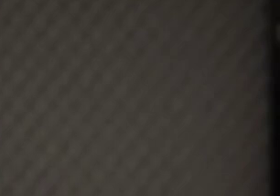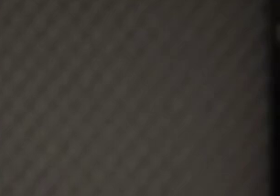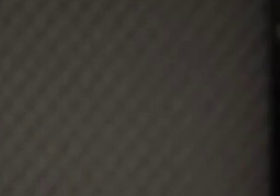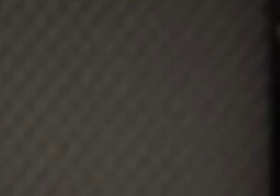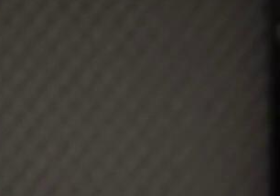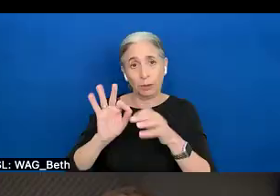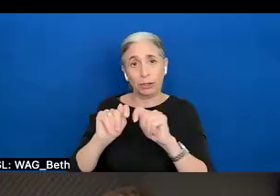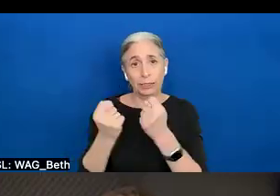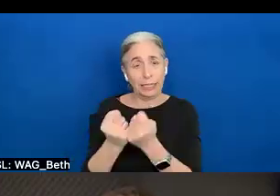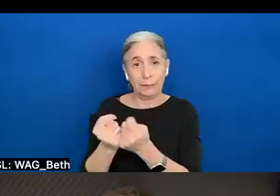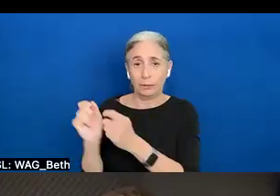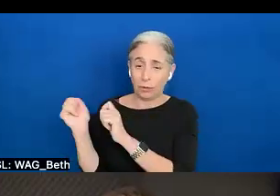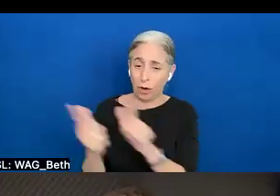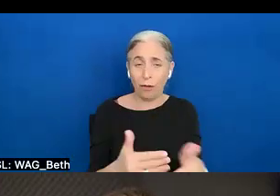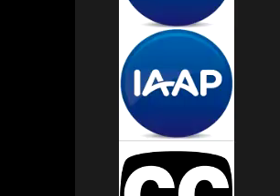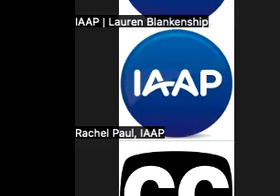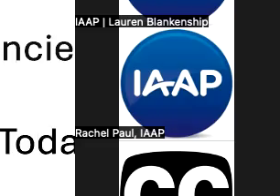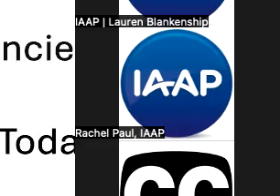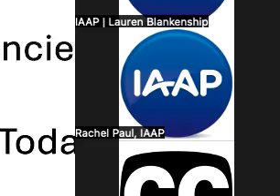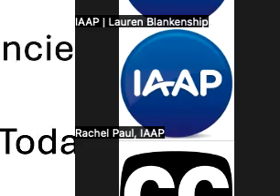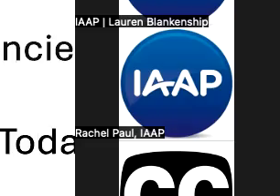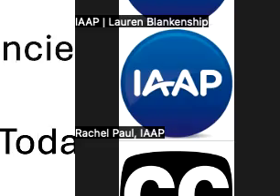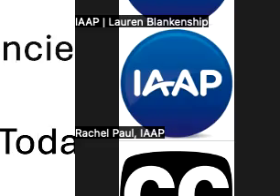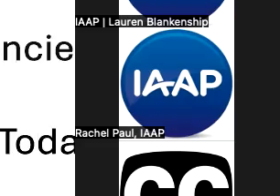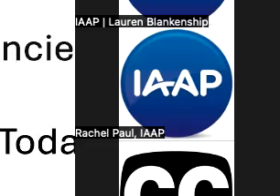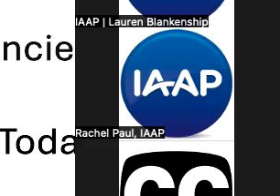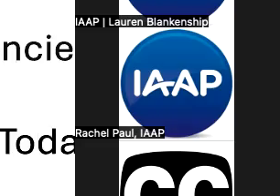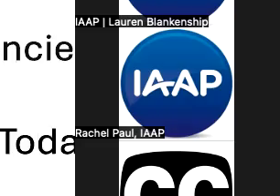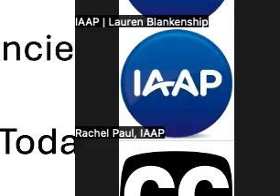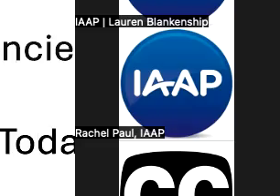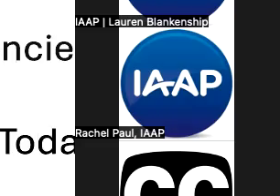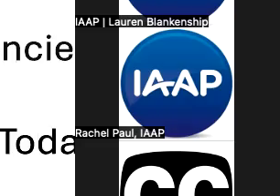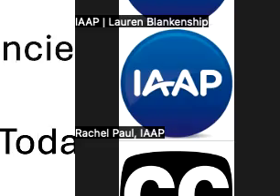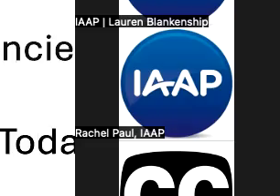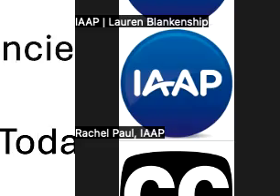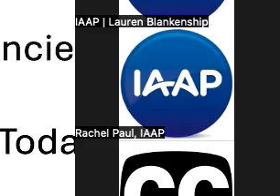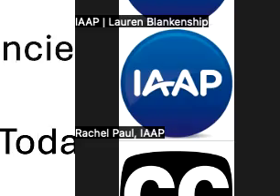We do have some very exciting webinars coming up soon.